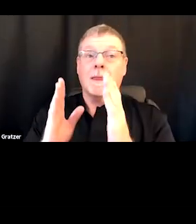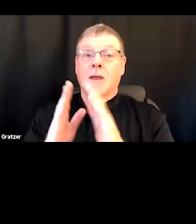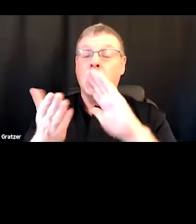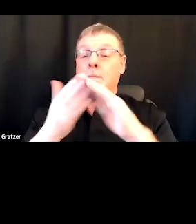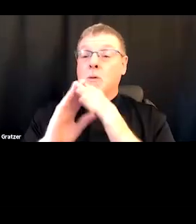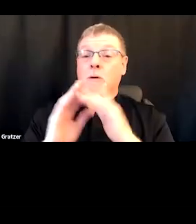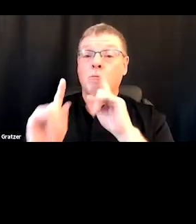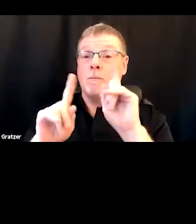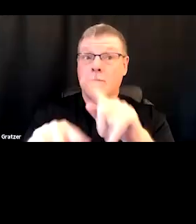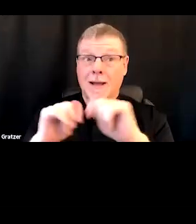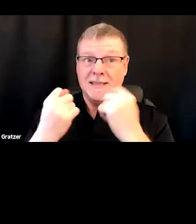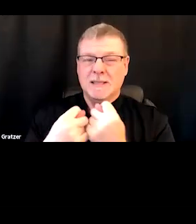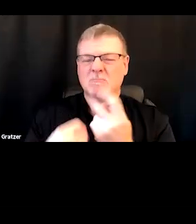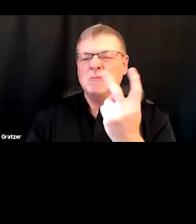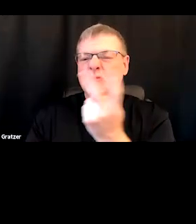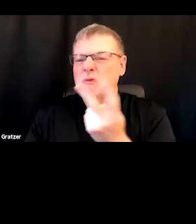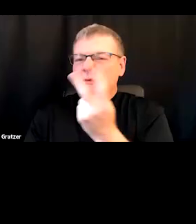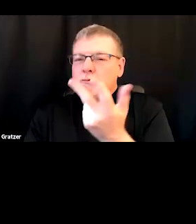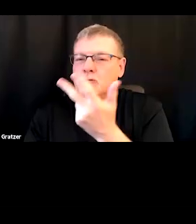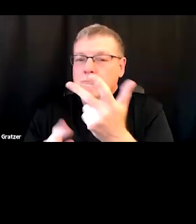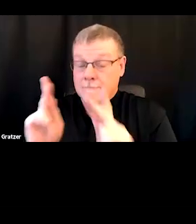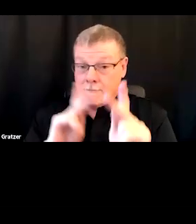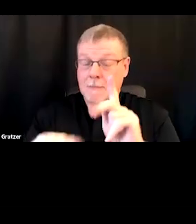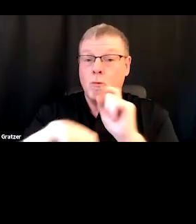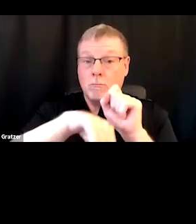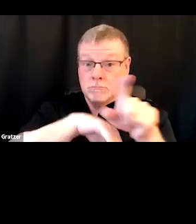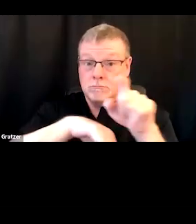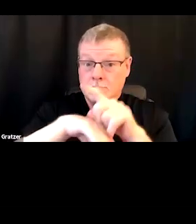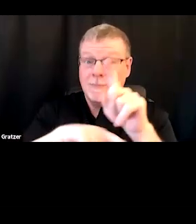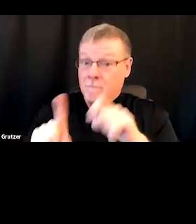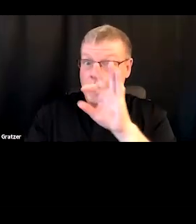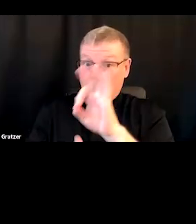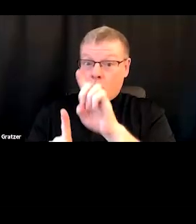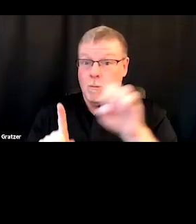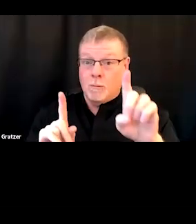which is a team of two to three individuals who are dispatched from the 911 Call Center